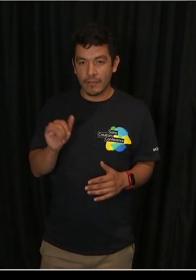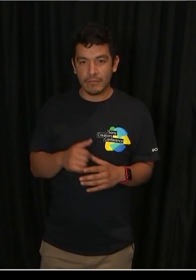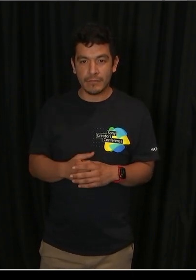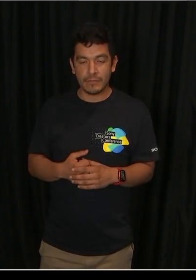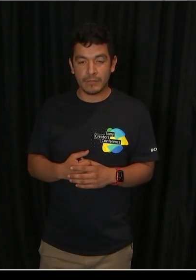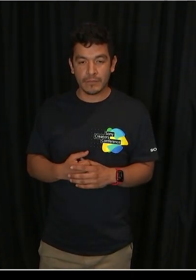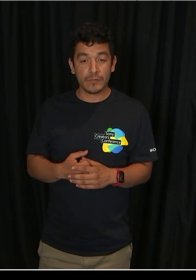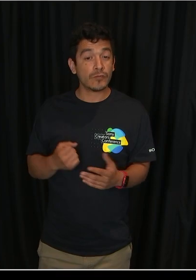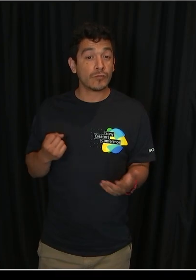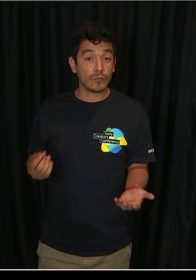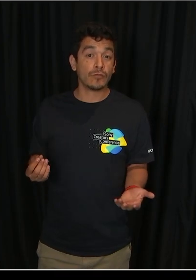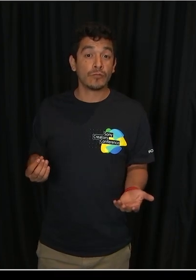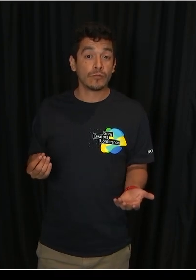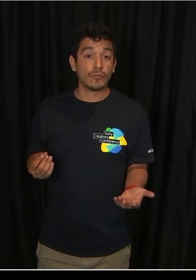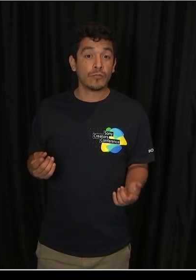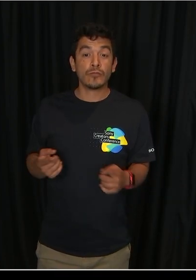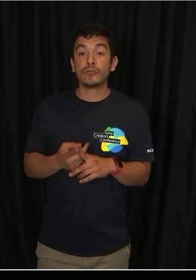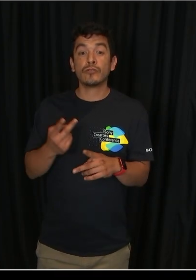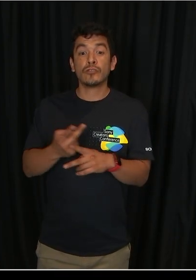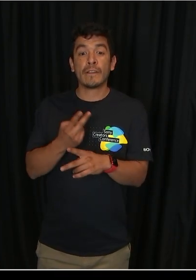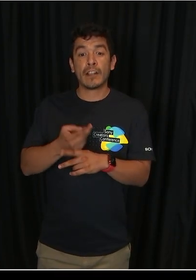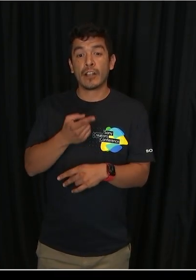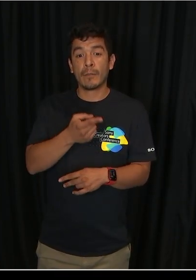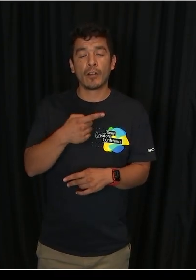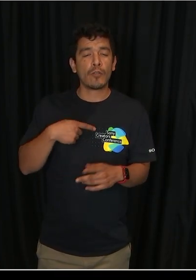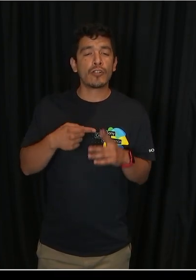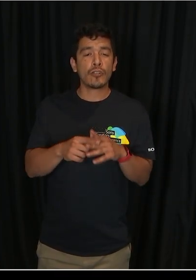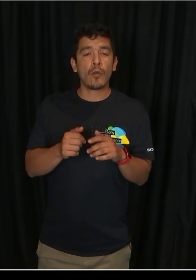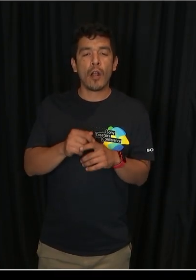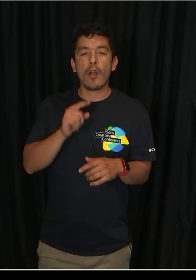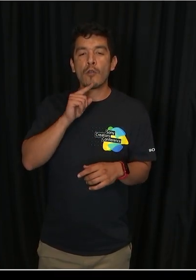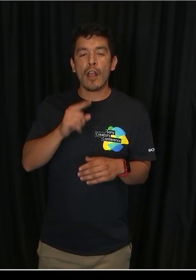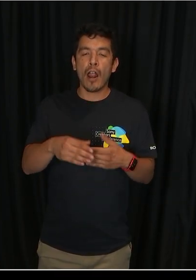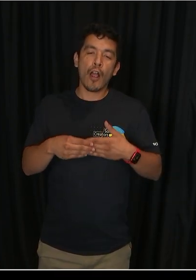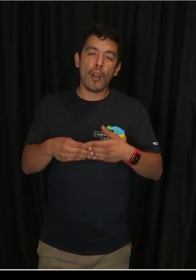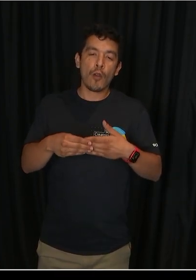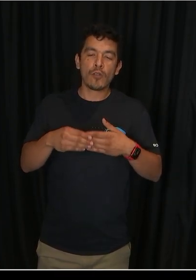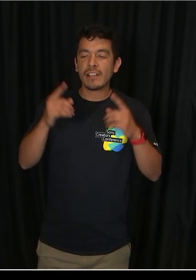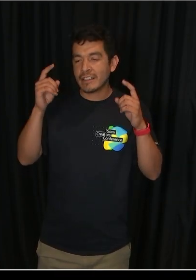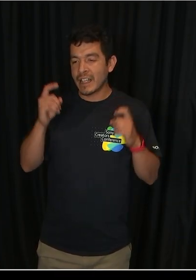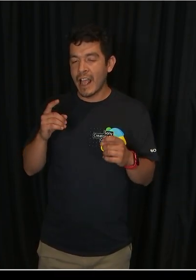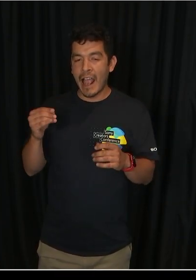So to figure them out, we often start with really loose tests and animation,